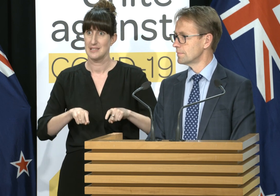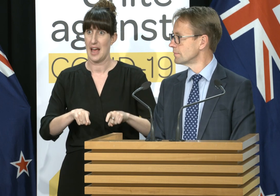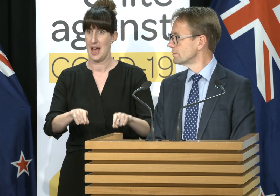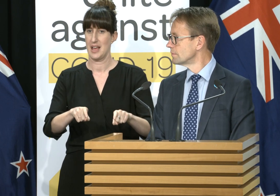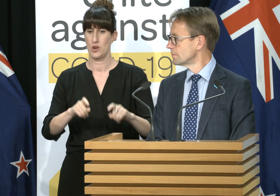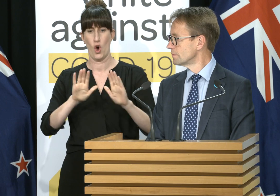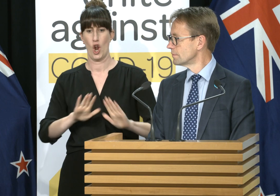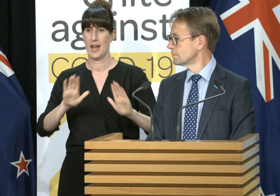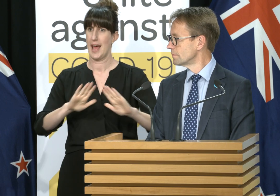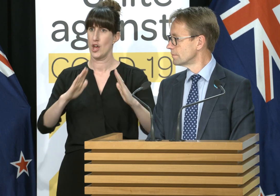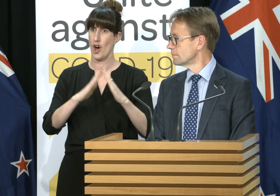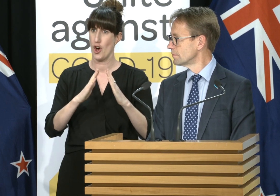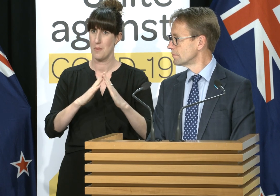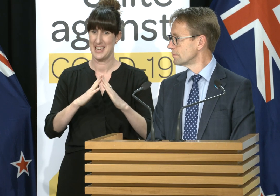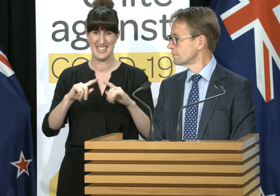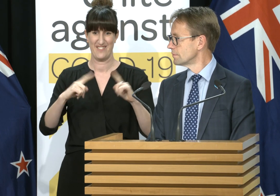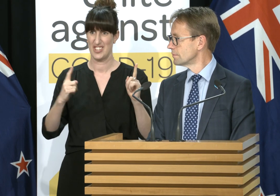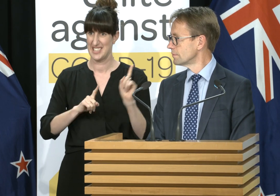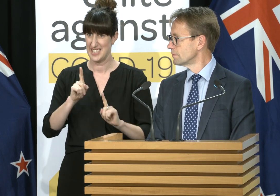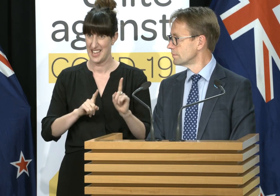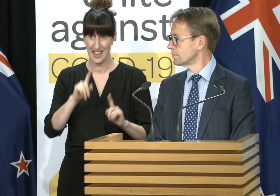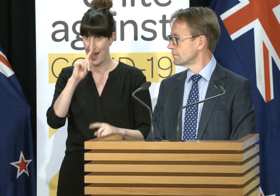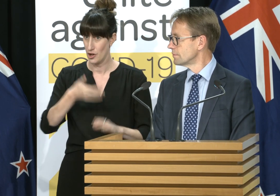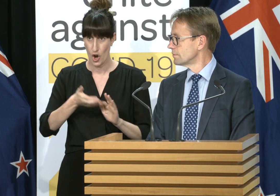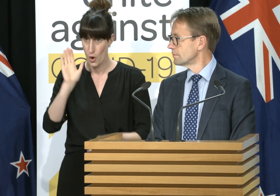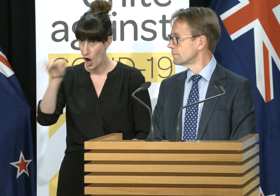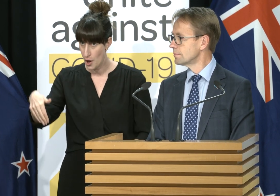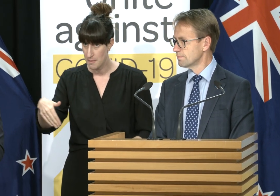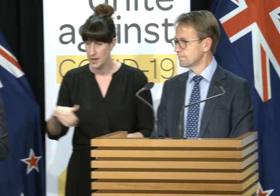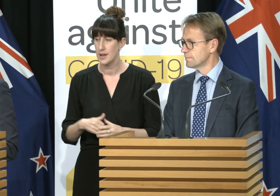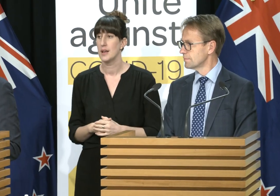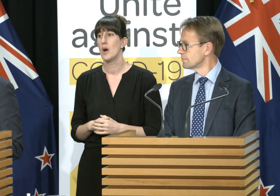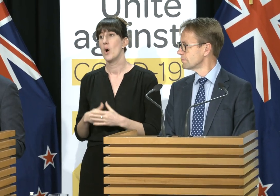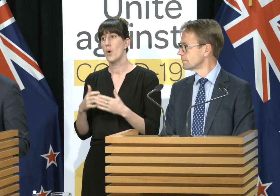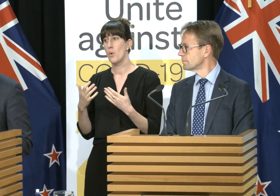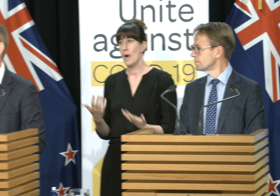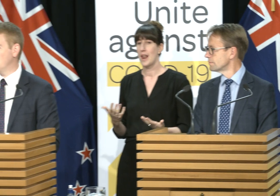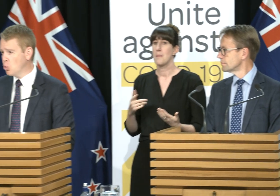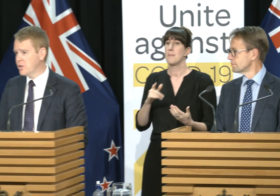But the people need to have plans in the event that their return home is delayed. And there will be a variety of reasons why it could be delayed, and it might only